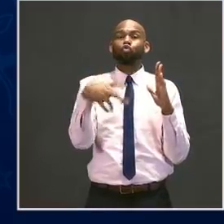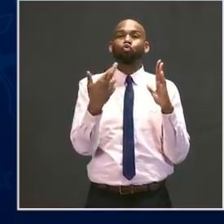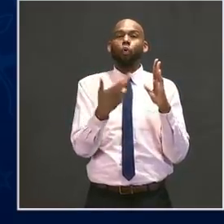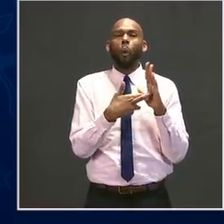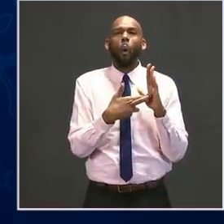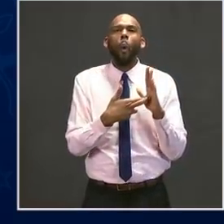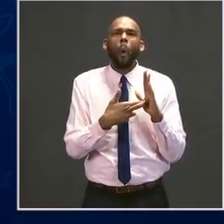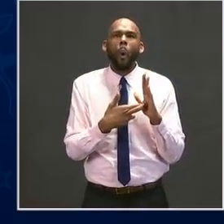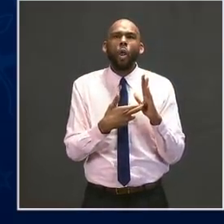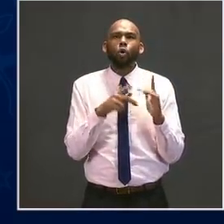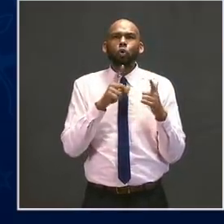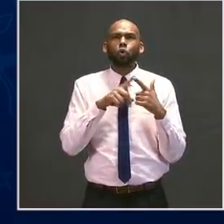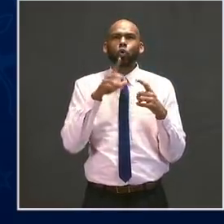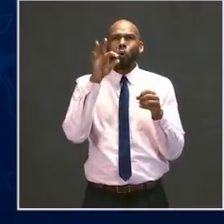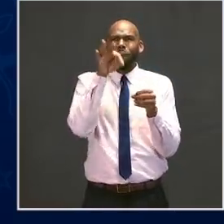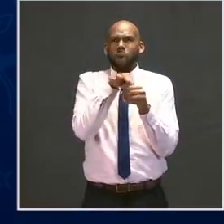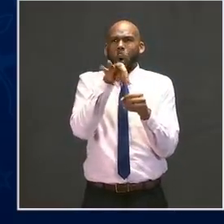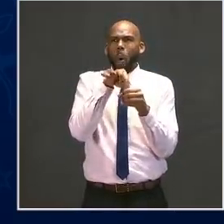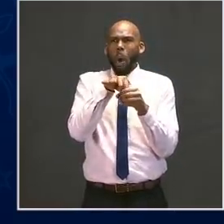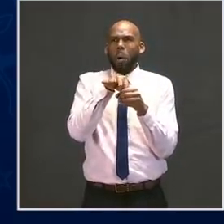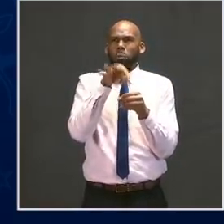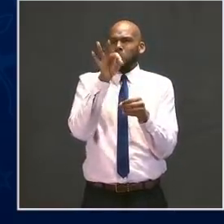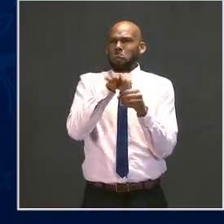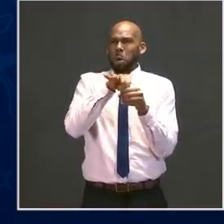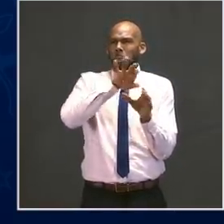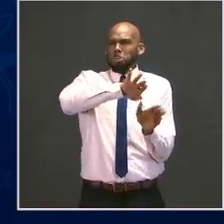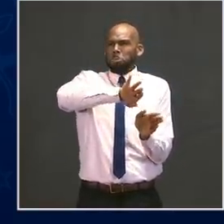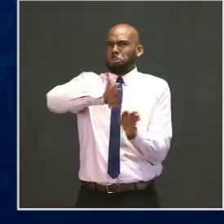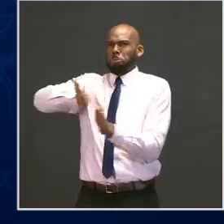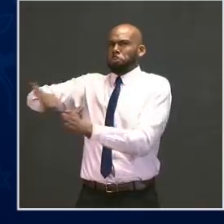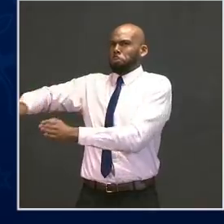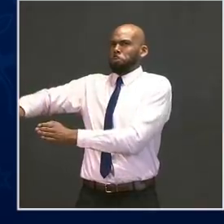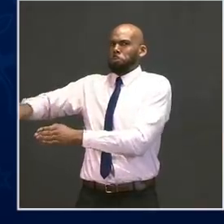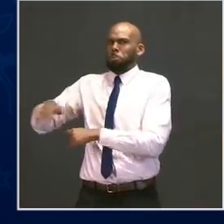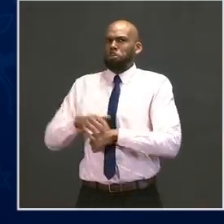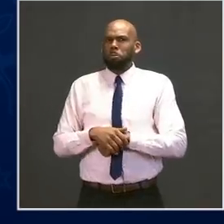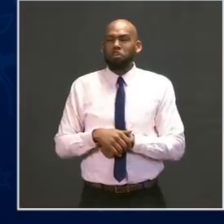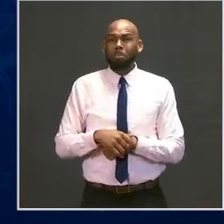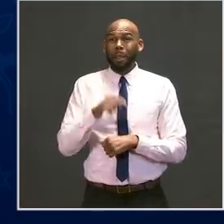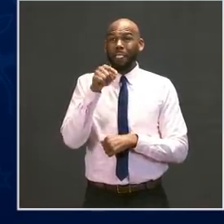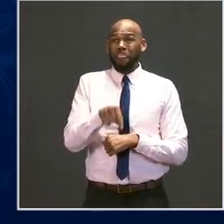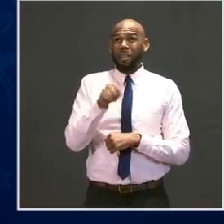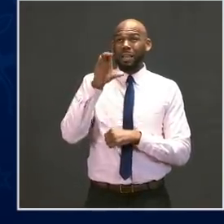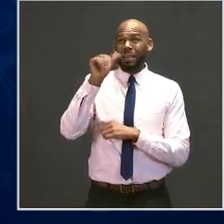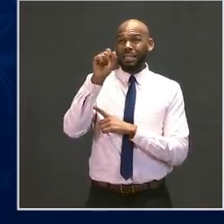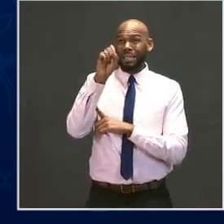So setting aside the vote, you know, the House managers laid out this big case. They said that those rioters were there